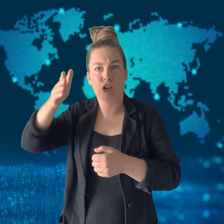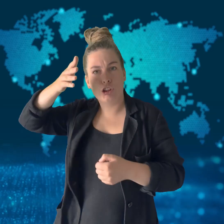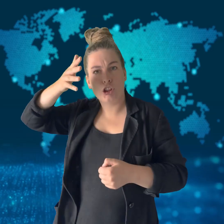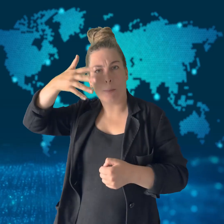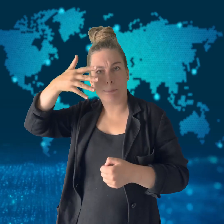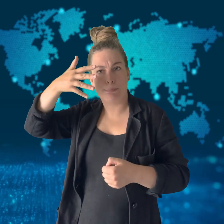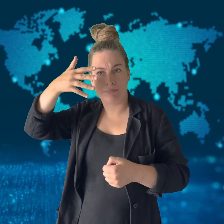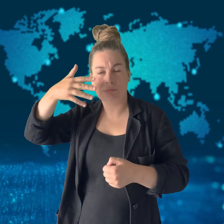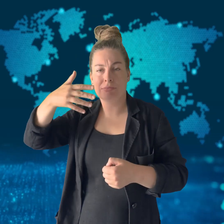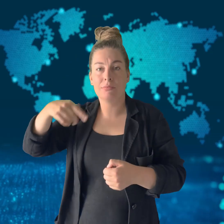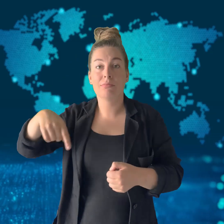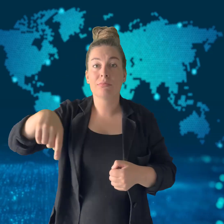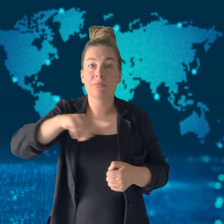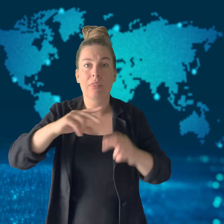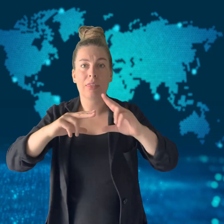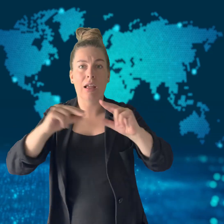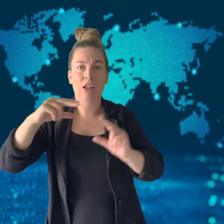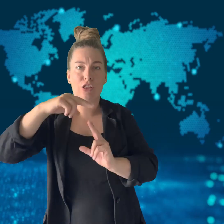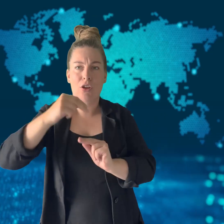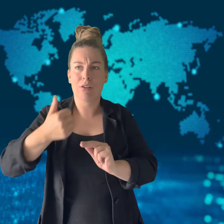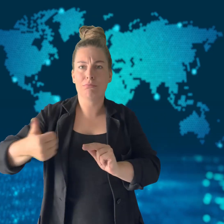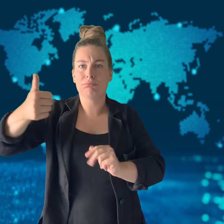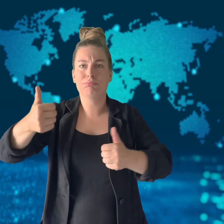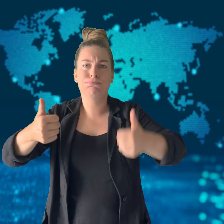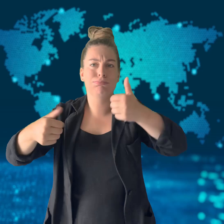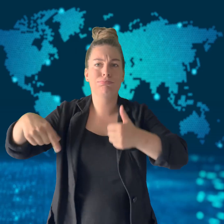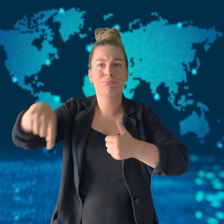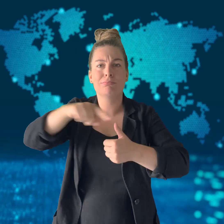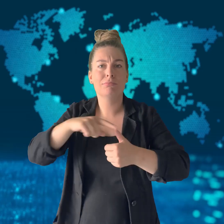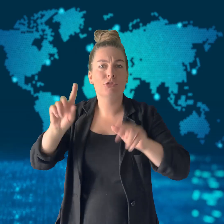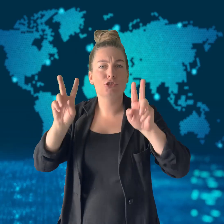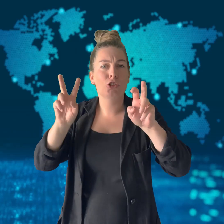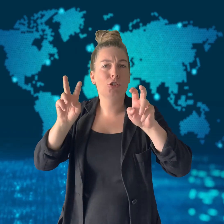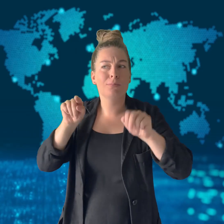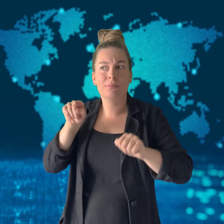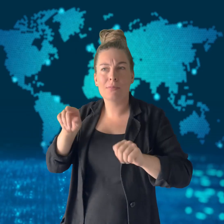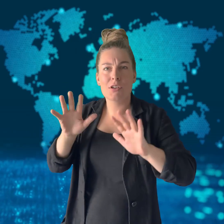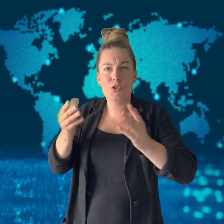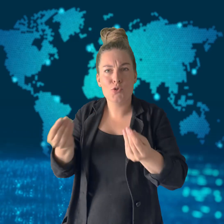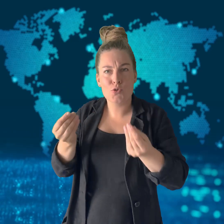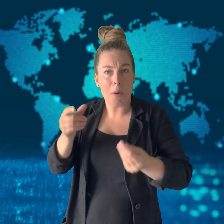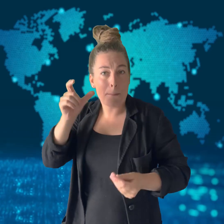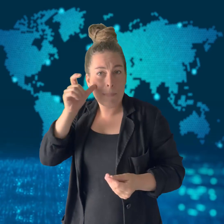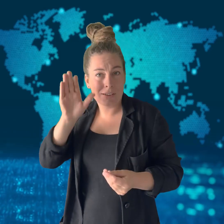They praised Biden's leadership, his preparations for